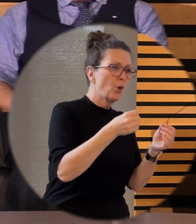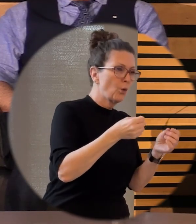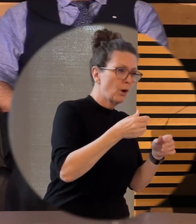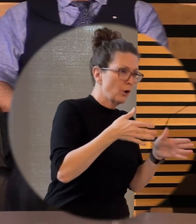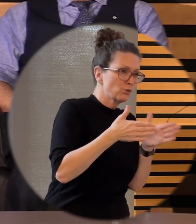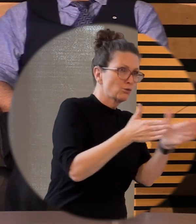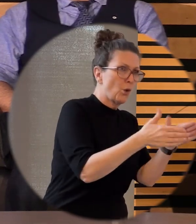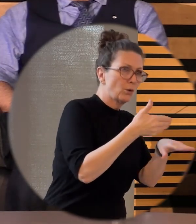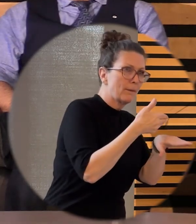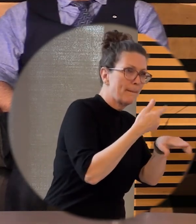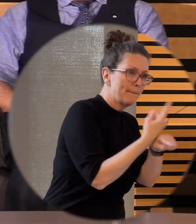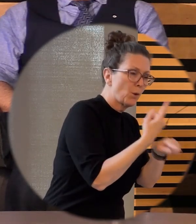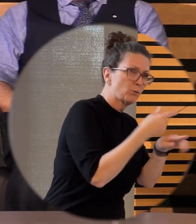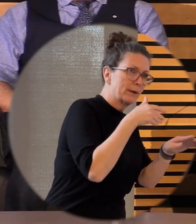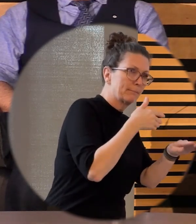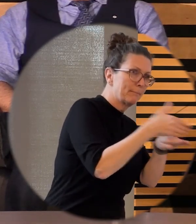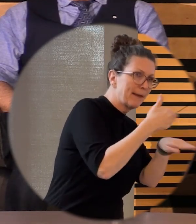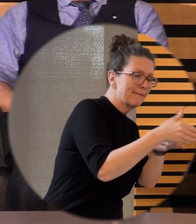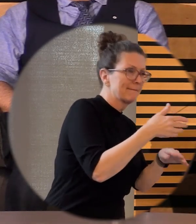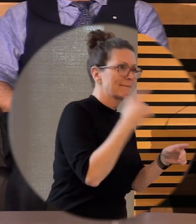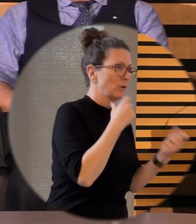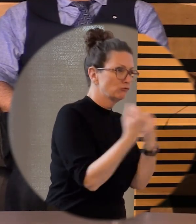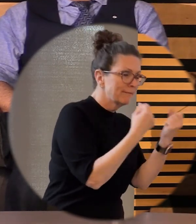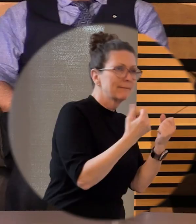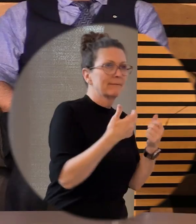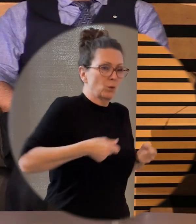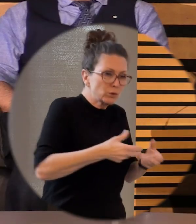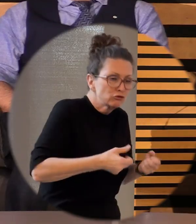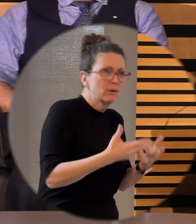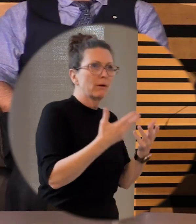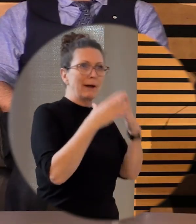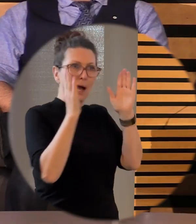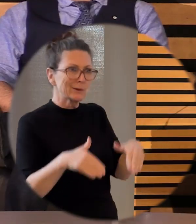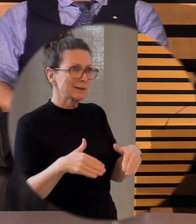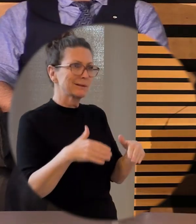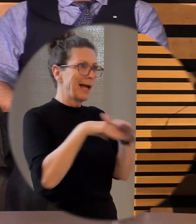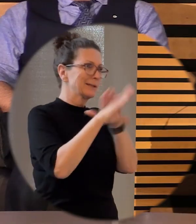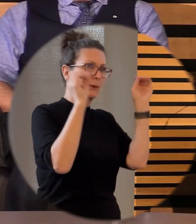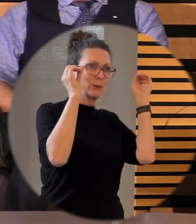Social housing is inaccessible uh for persons with disabilities. The dynamics that people don't know